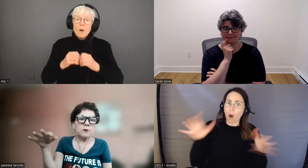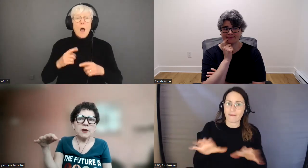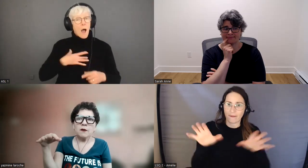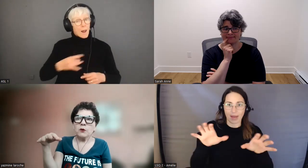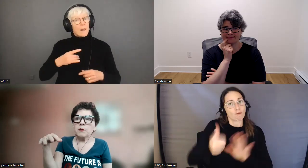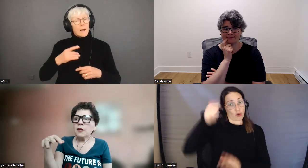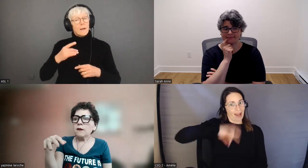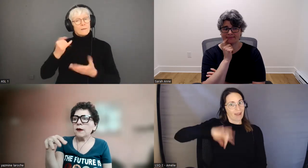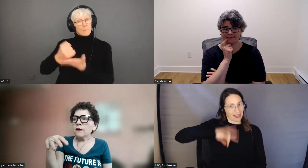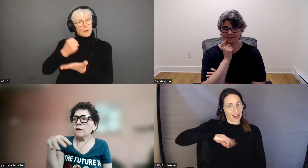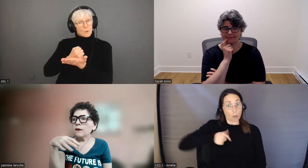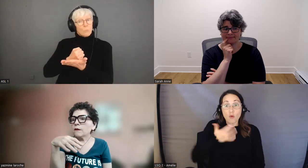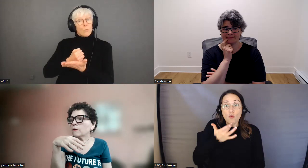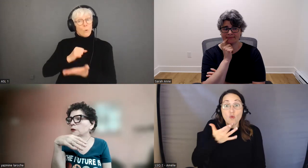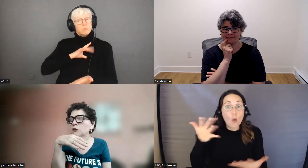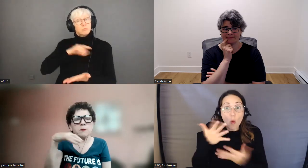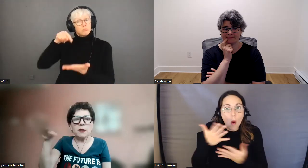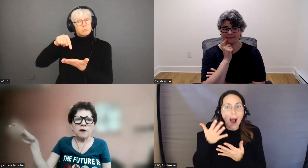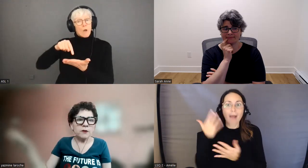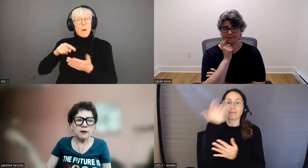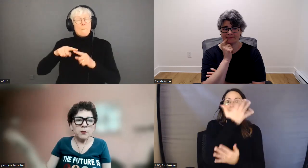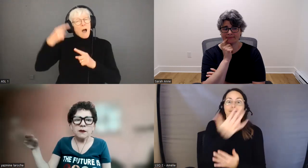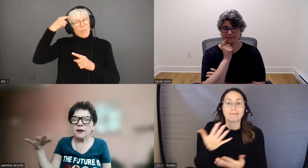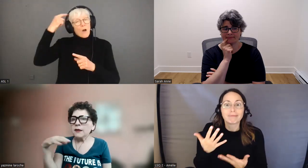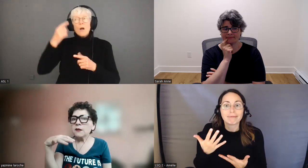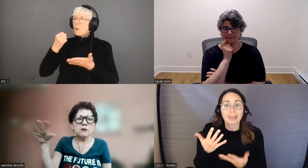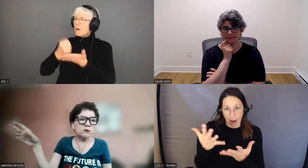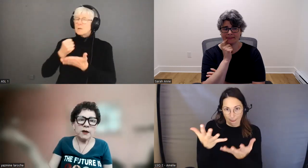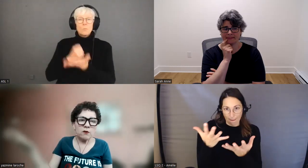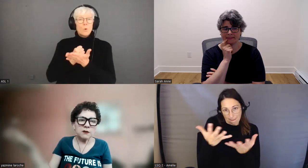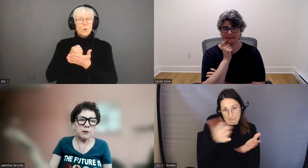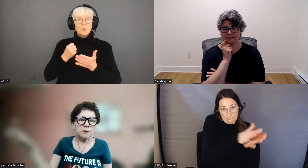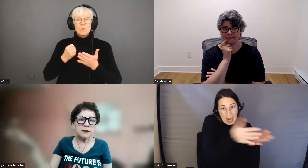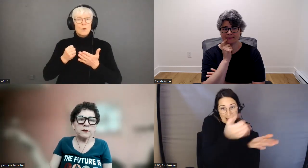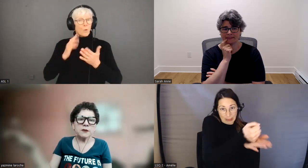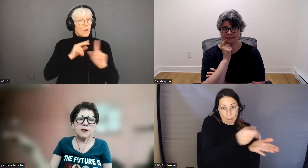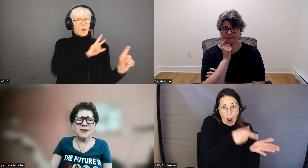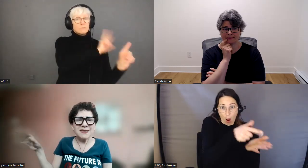be would be uh would just be available and used right across the public service I think